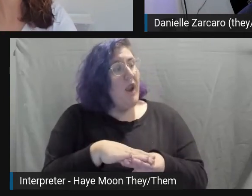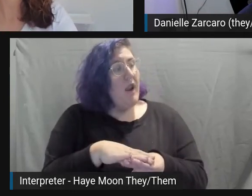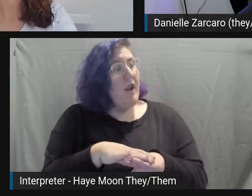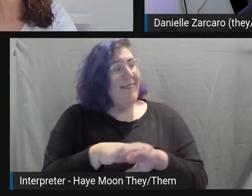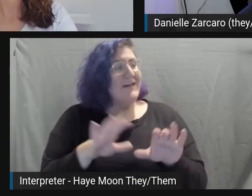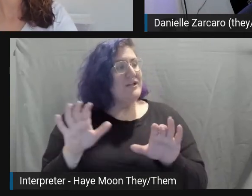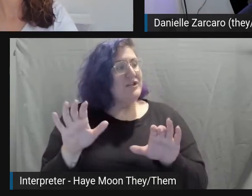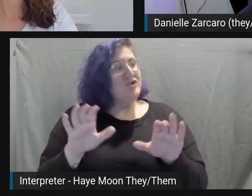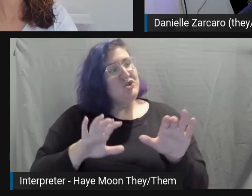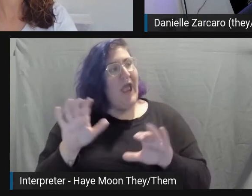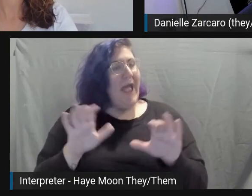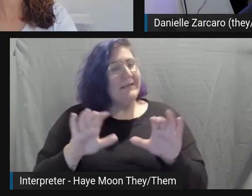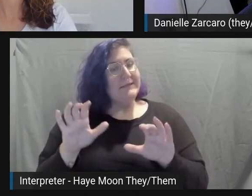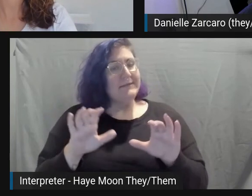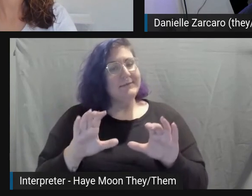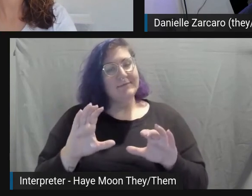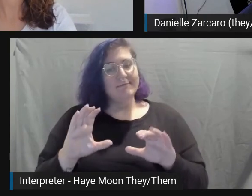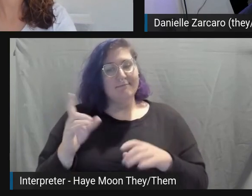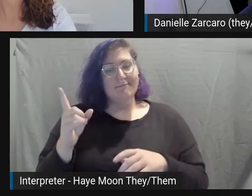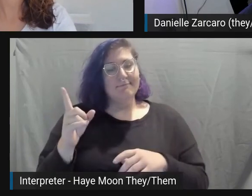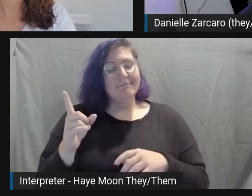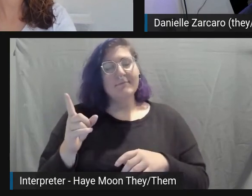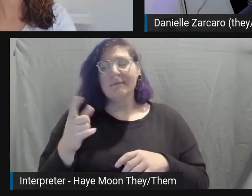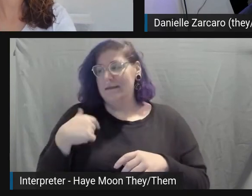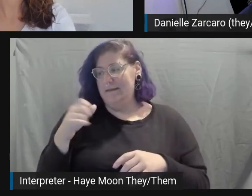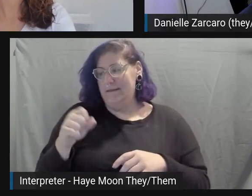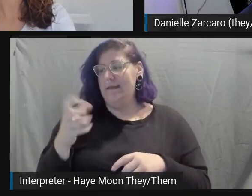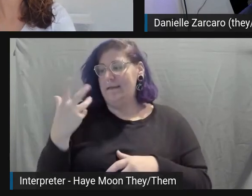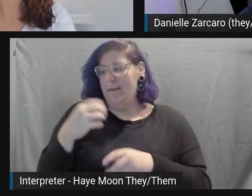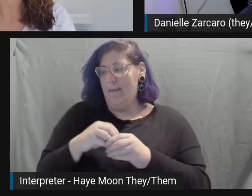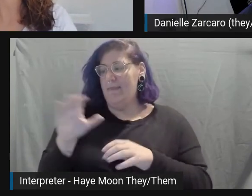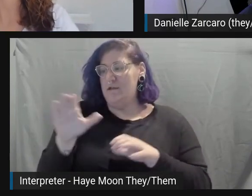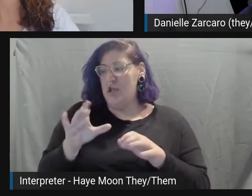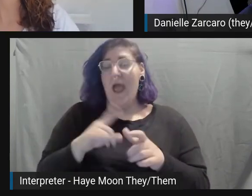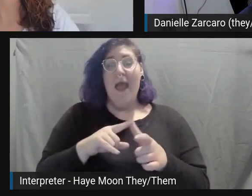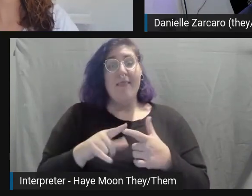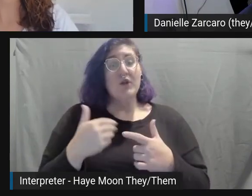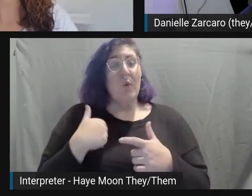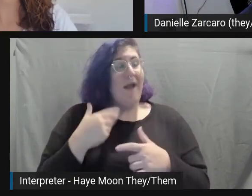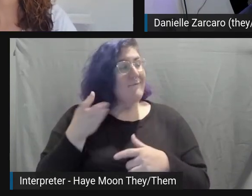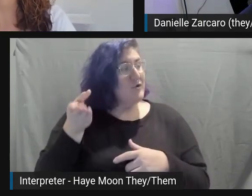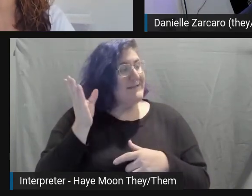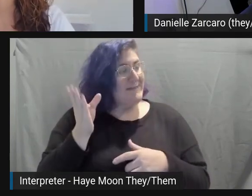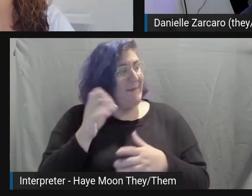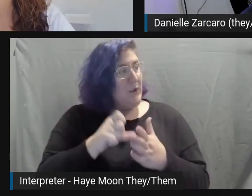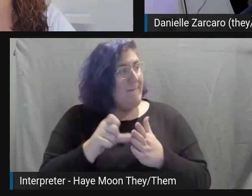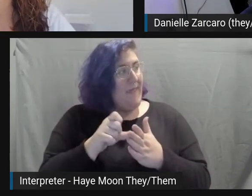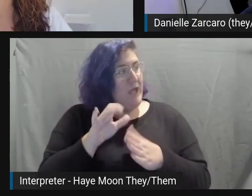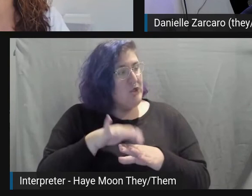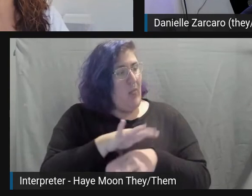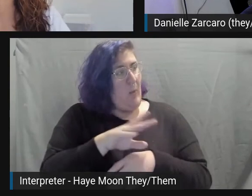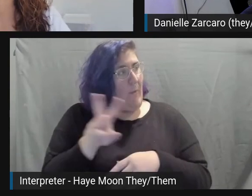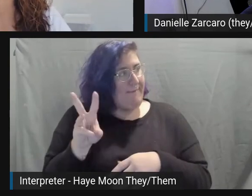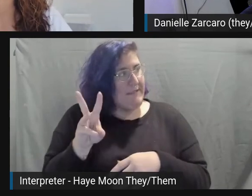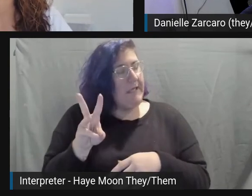You're on the chat, and then you have your speaker page on site, so they'll be able to find you.